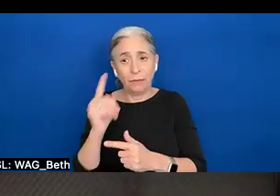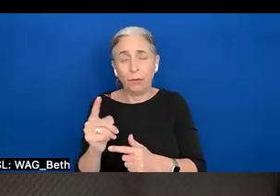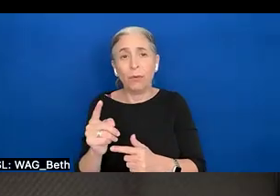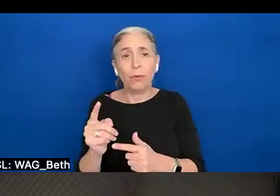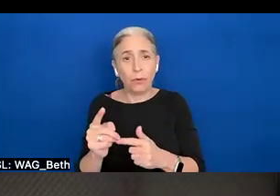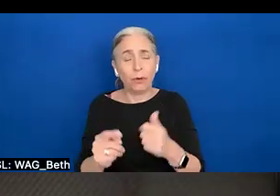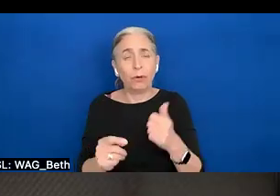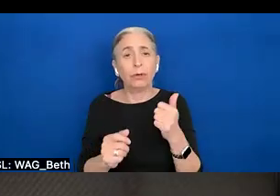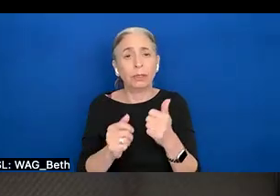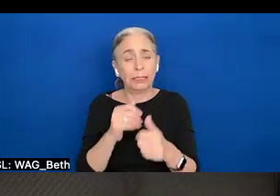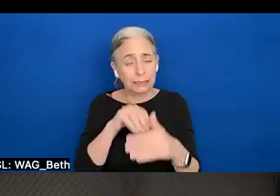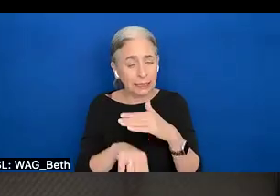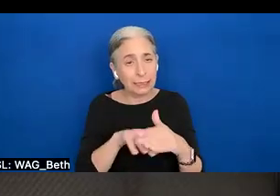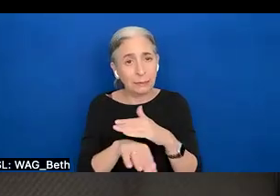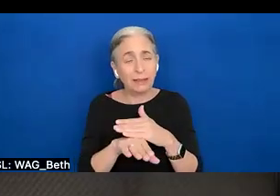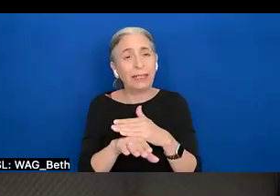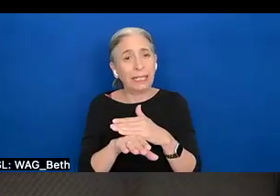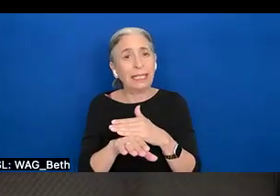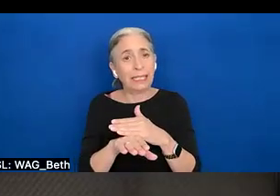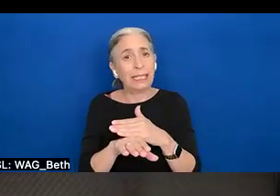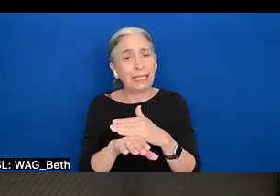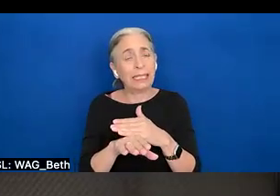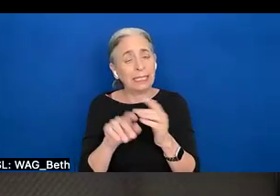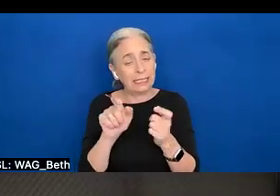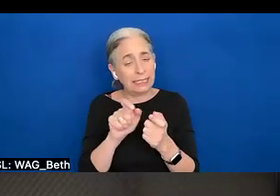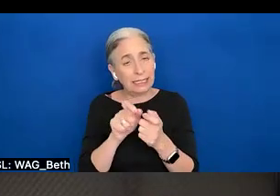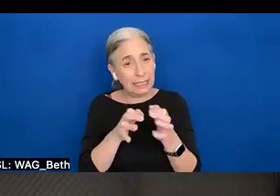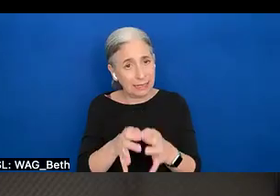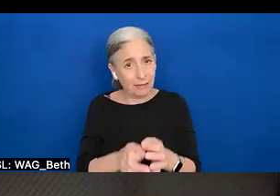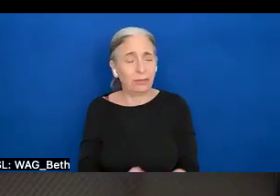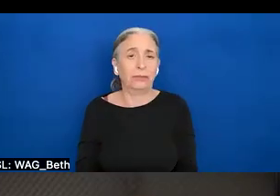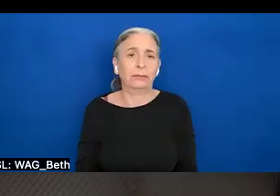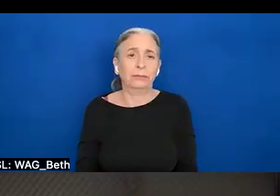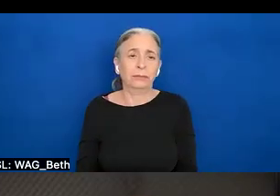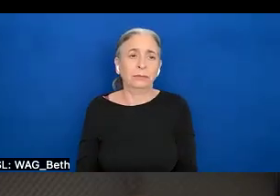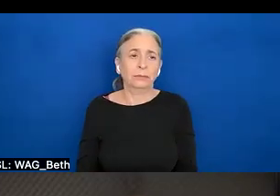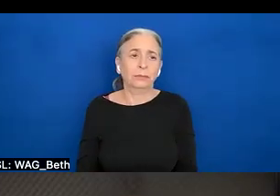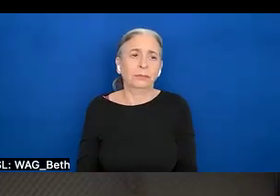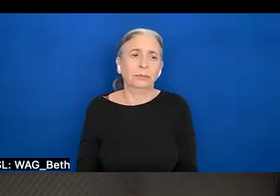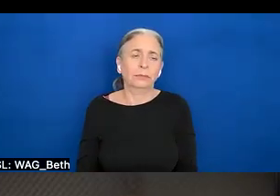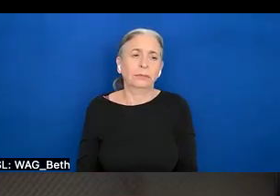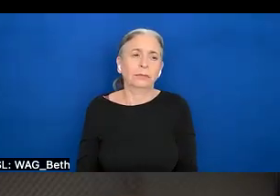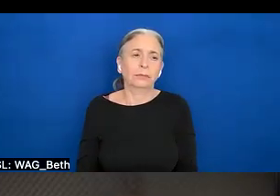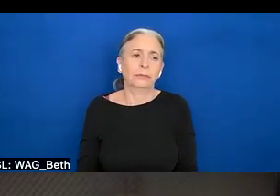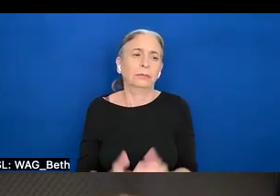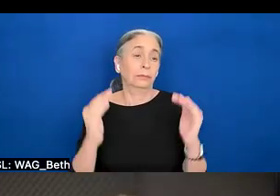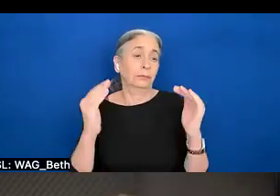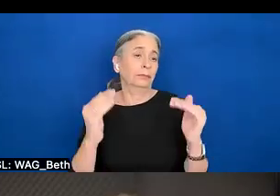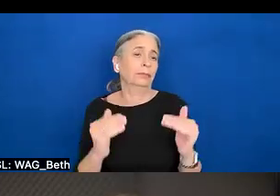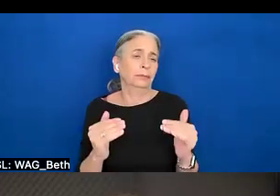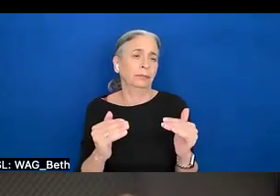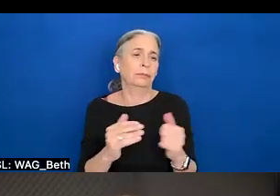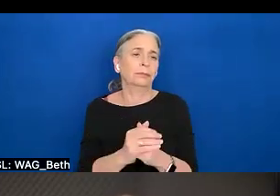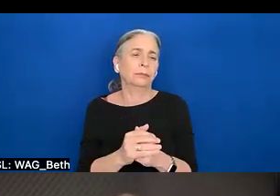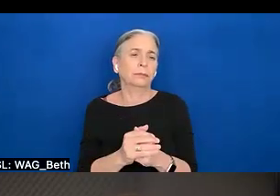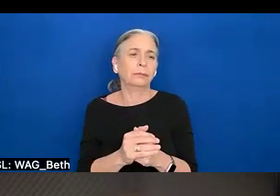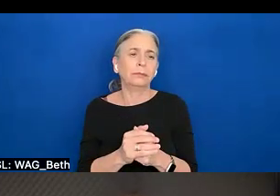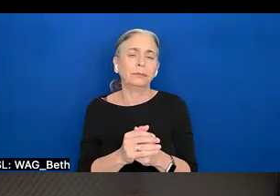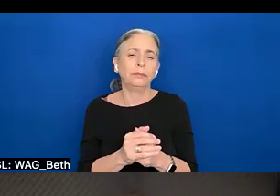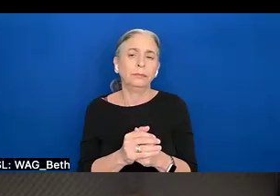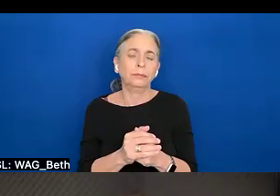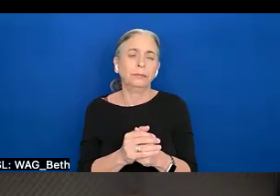specific option in Canva for each of the accessibility